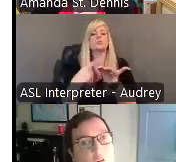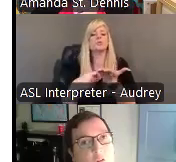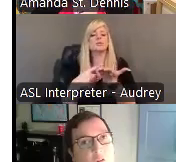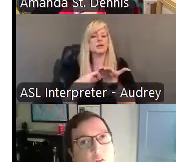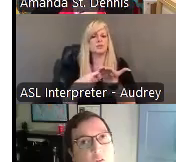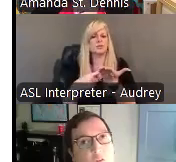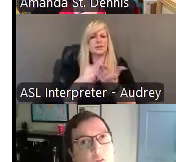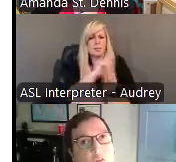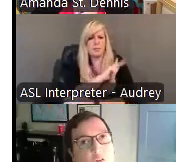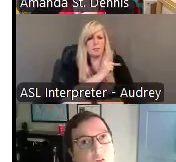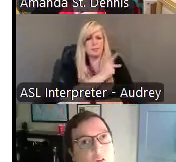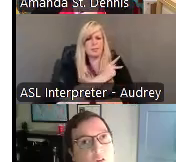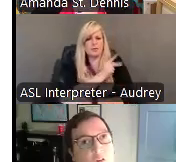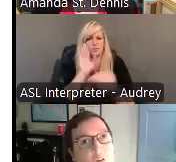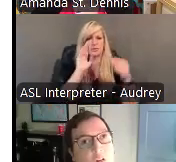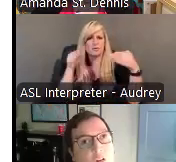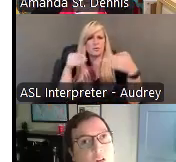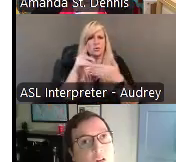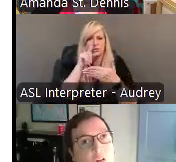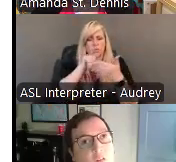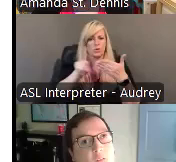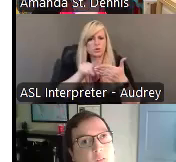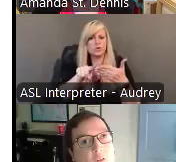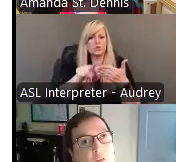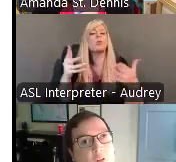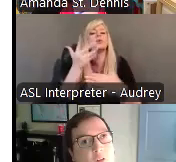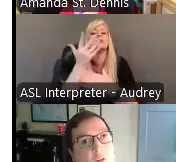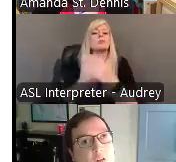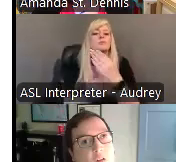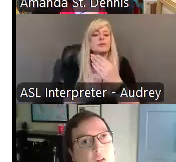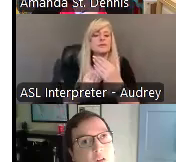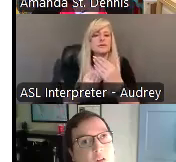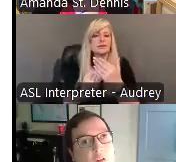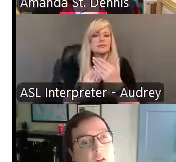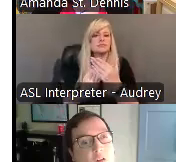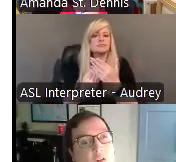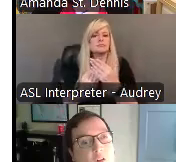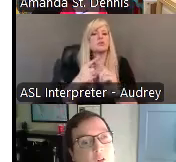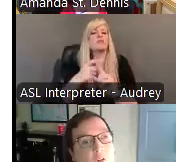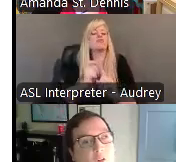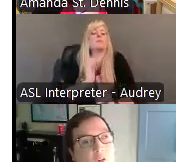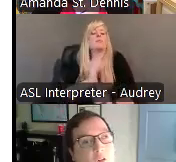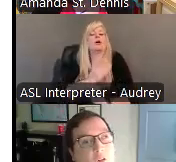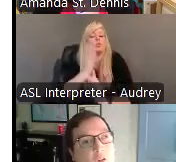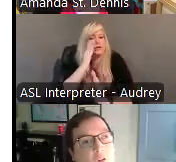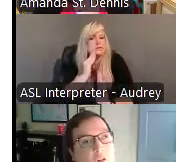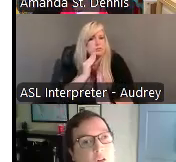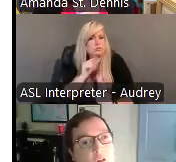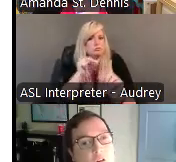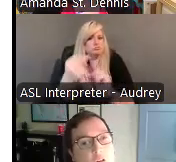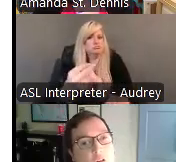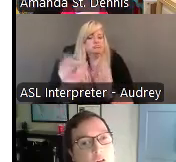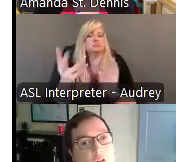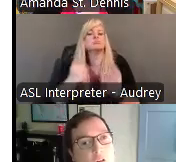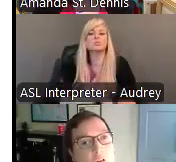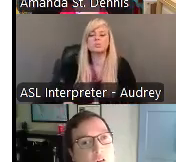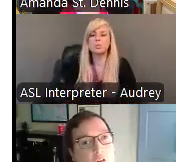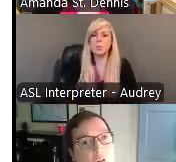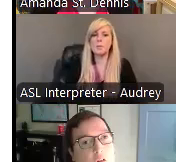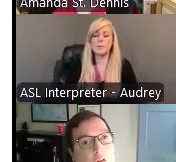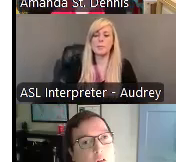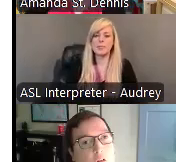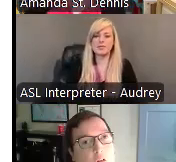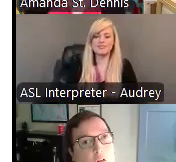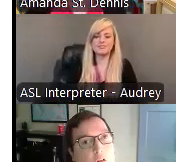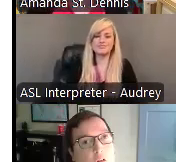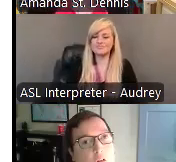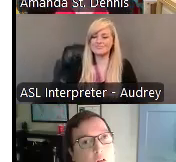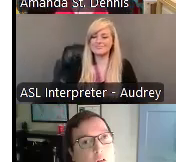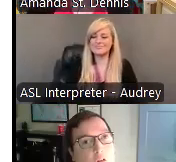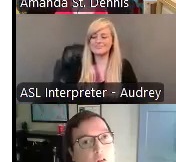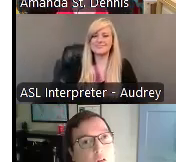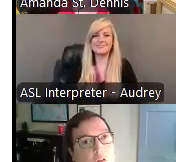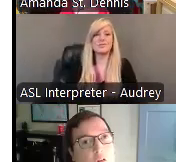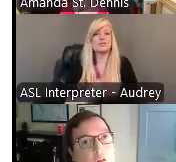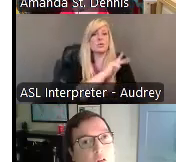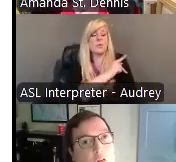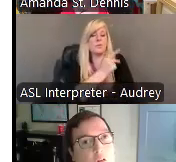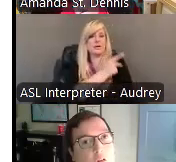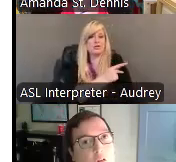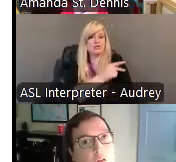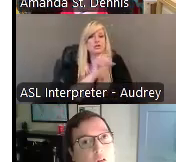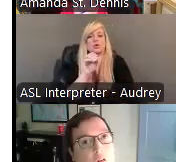what is lacking from our experience. Next page. Linda Nguyen: Patient oriented research - in terms